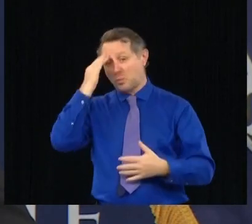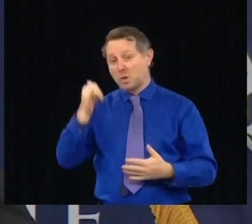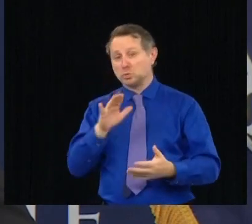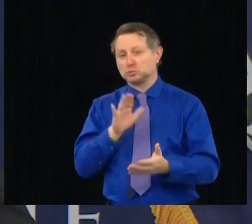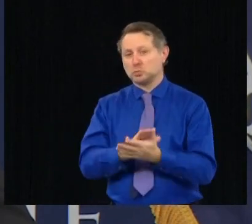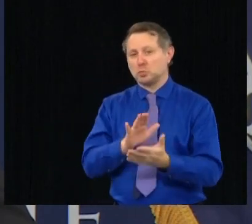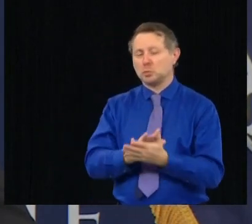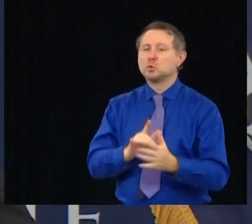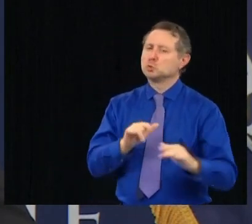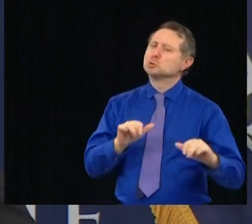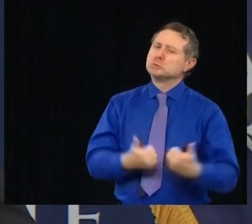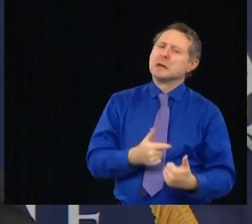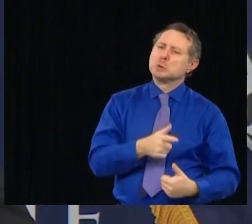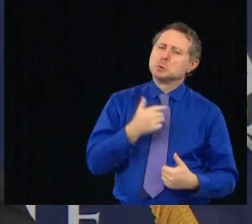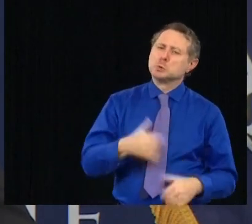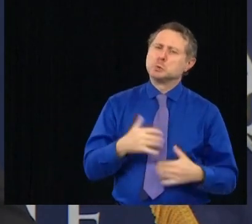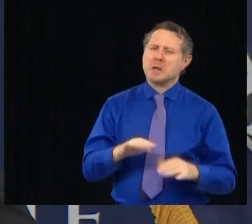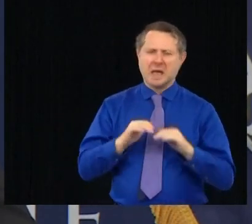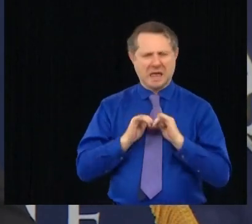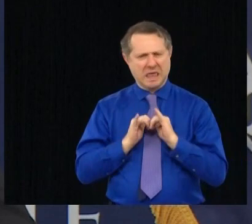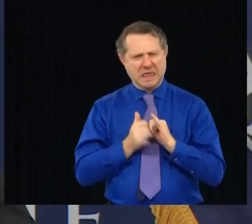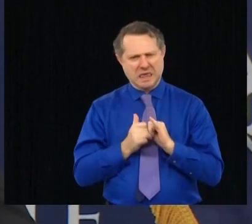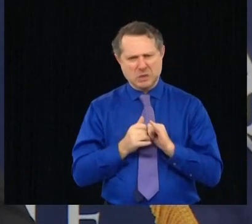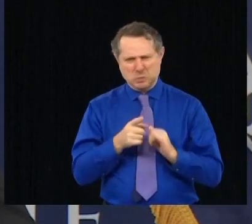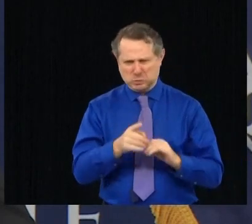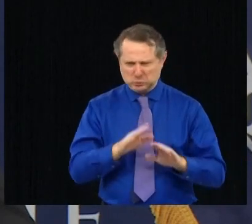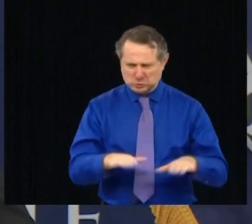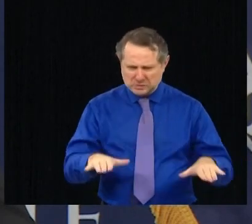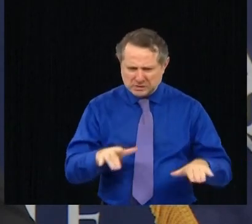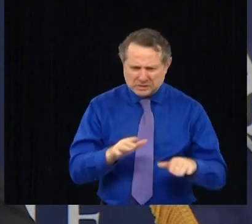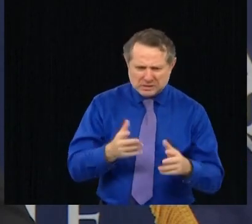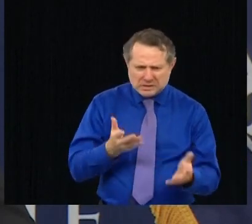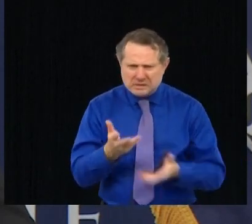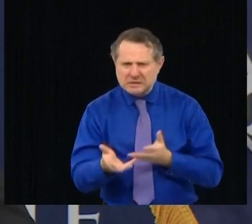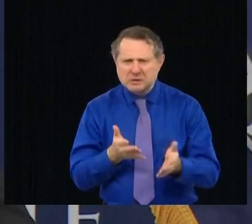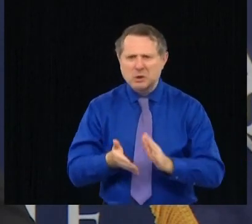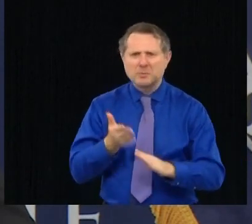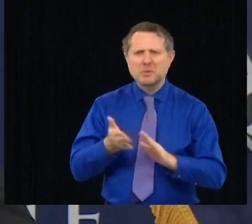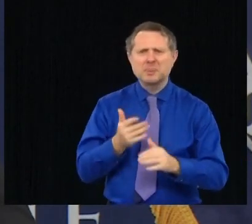THAT IS THE LAST THING YOU WANT. IT'S WHY SCHOOLS ARE SUCH A